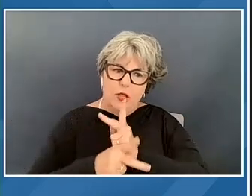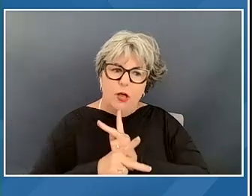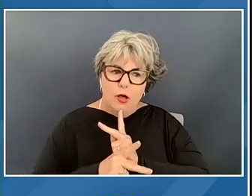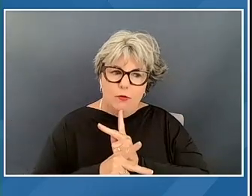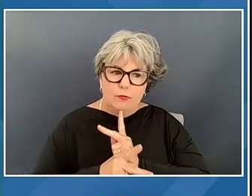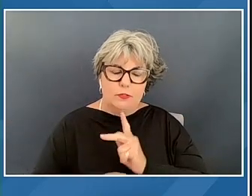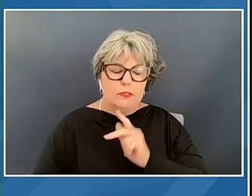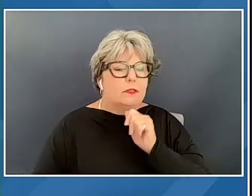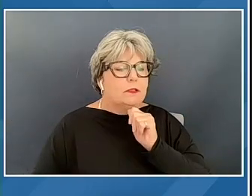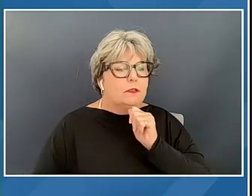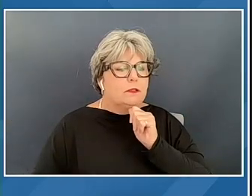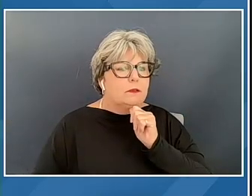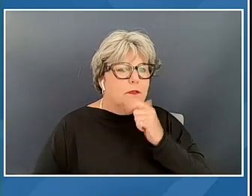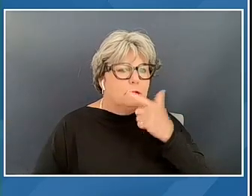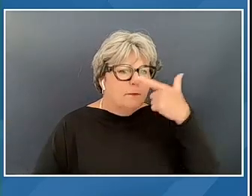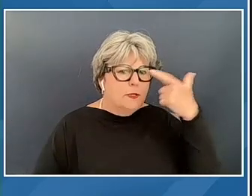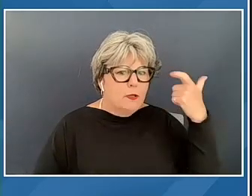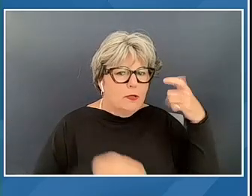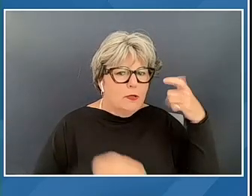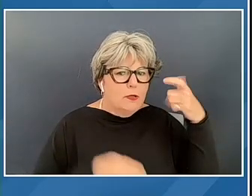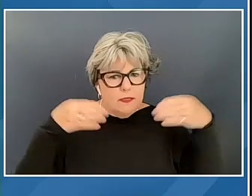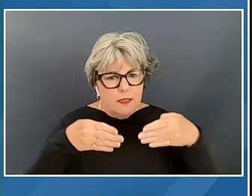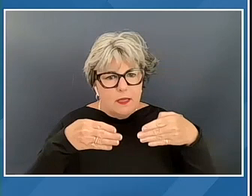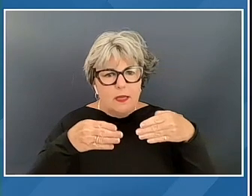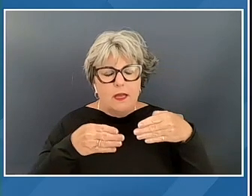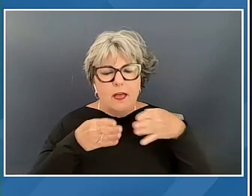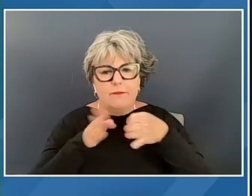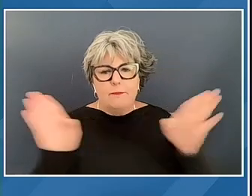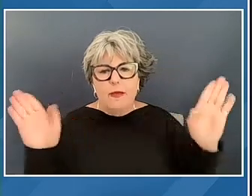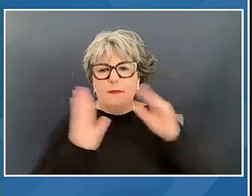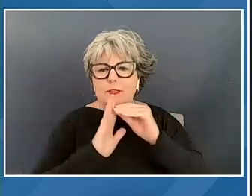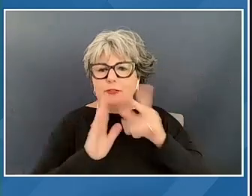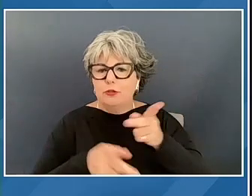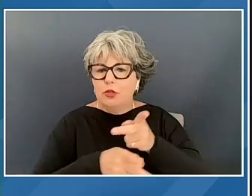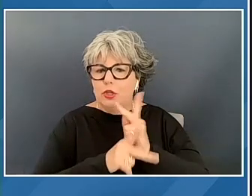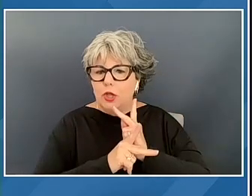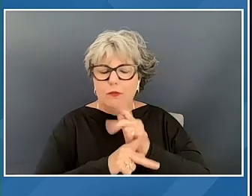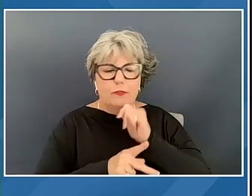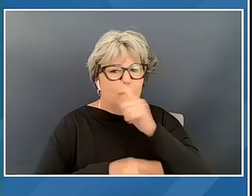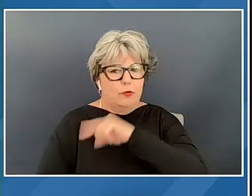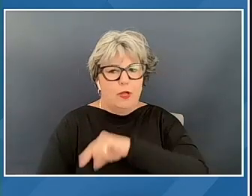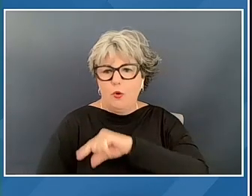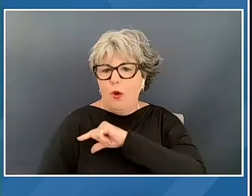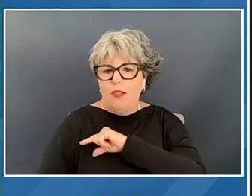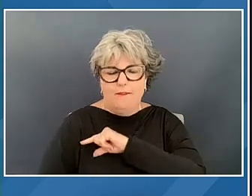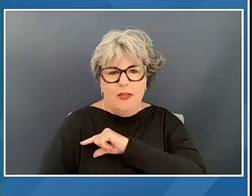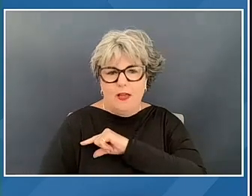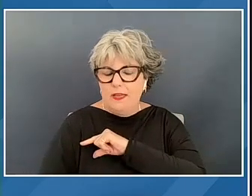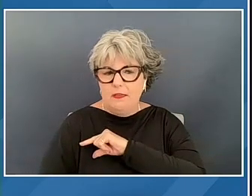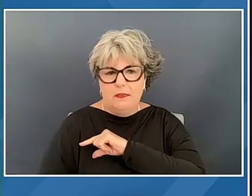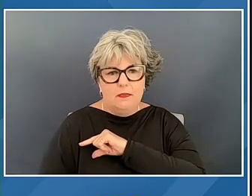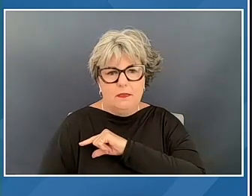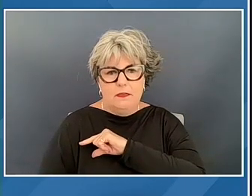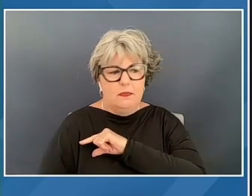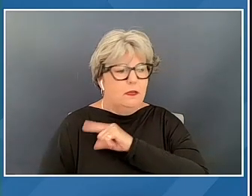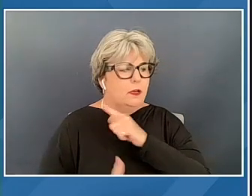because of the narrow scope of public student loan forgiveness, who do not qualify under what is considered quote,